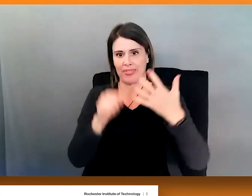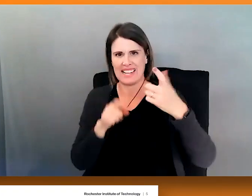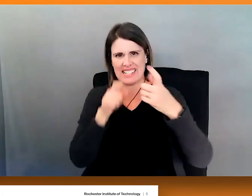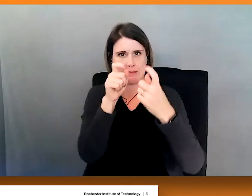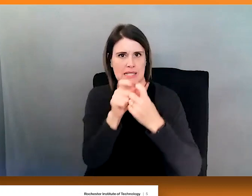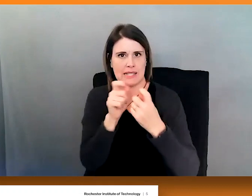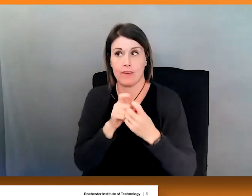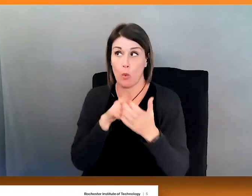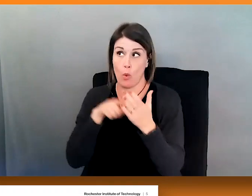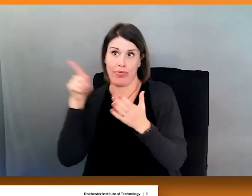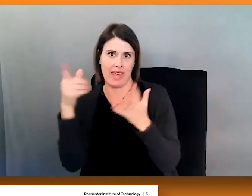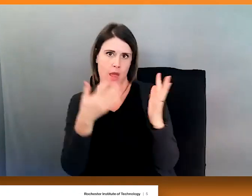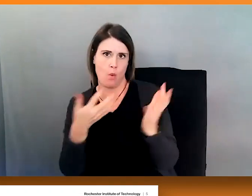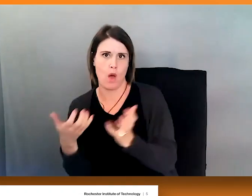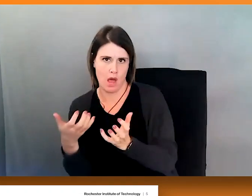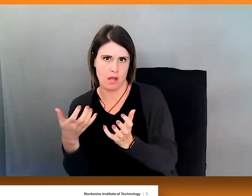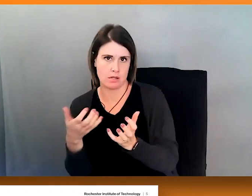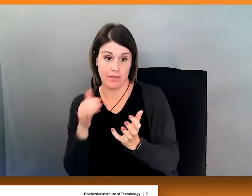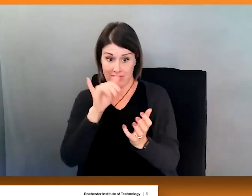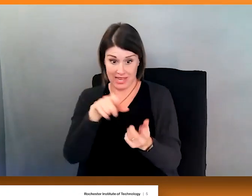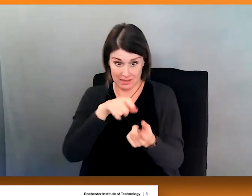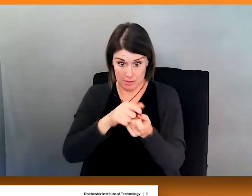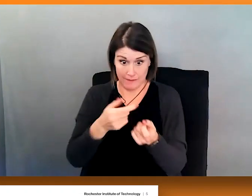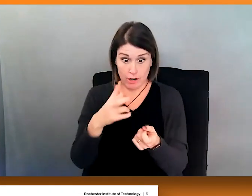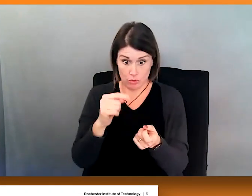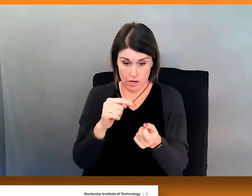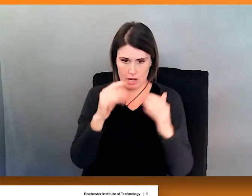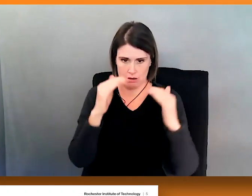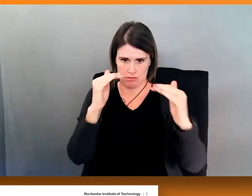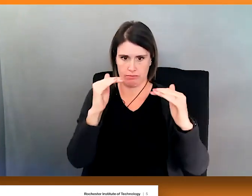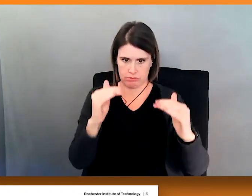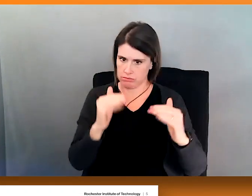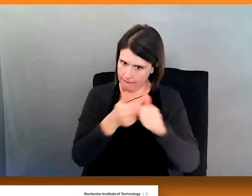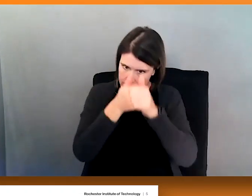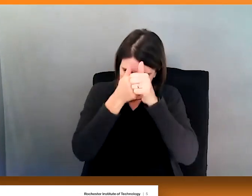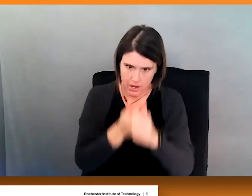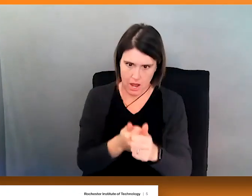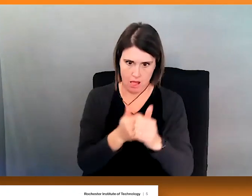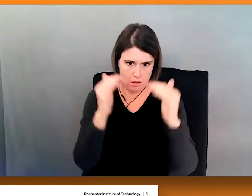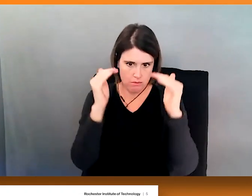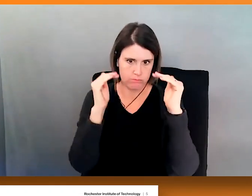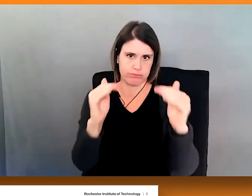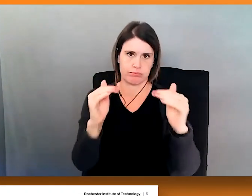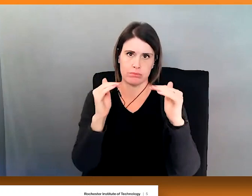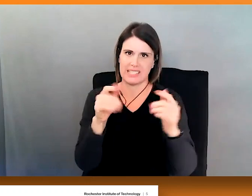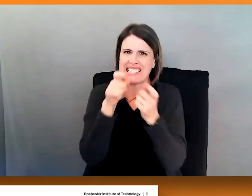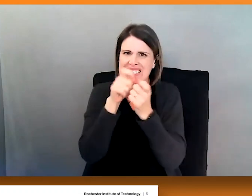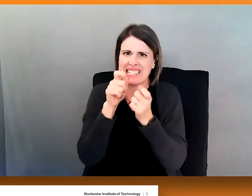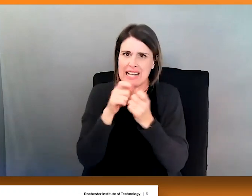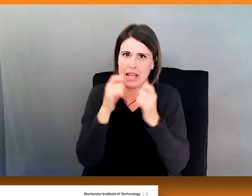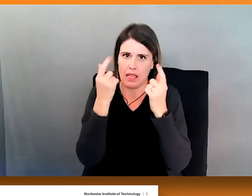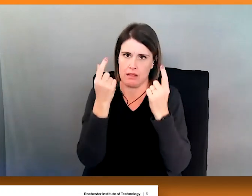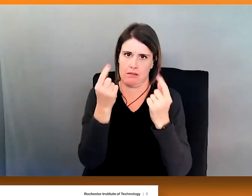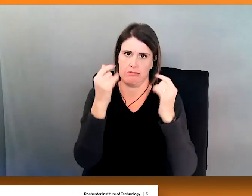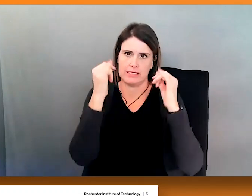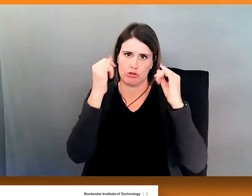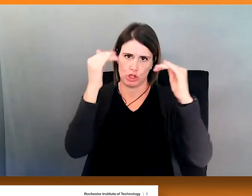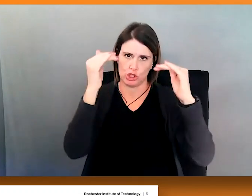the specific grant that you want, and it has detailed instructions,